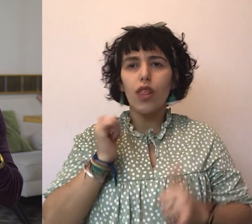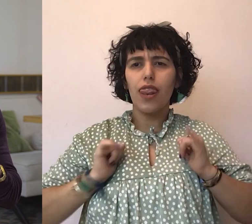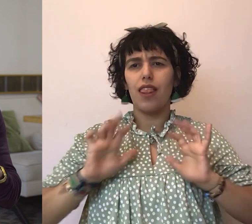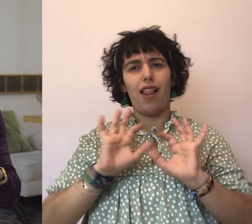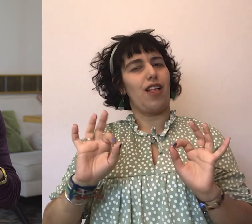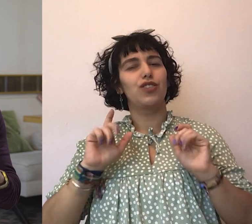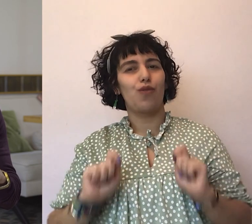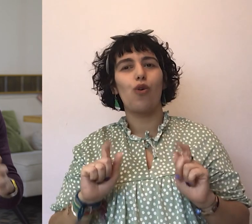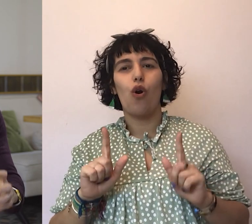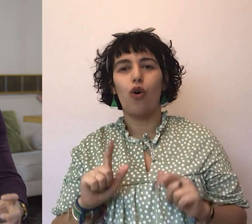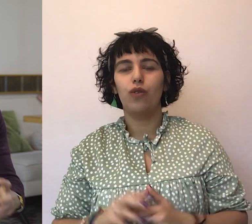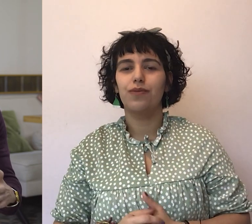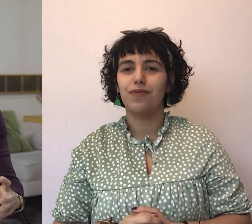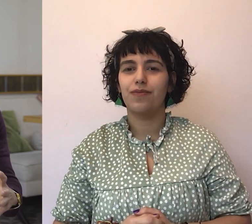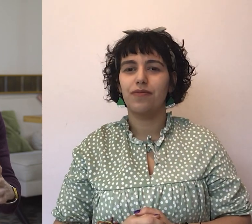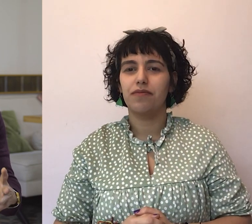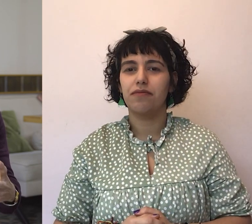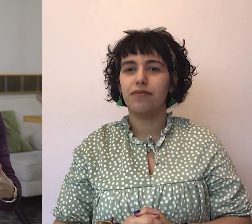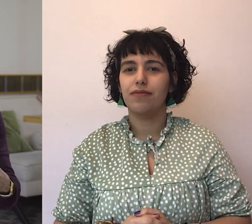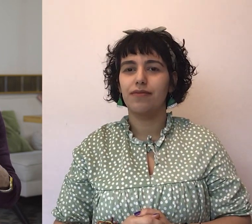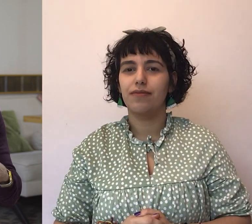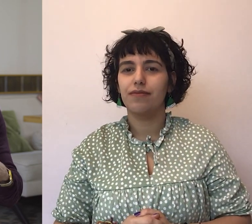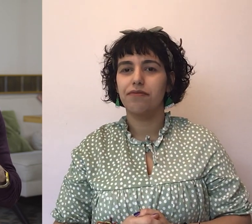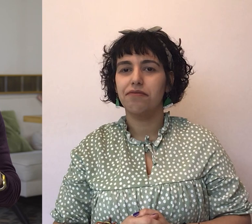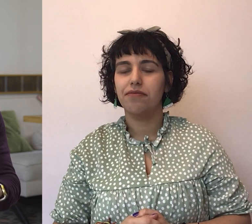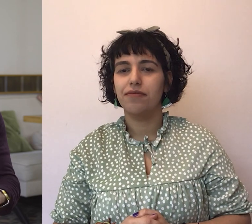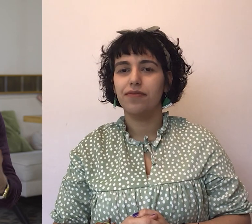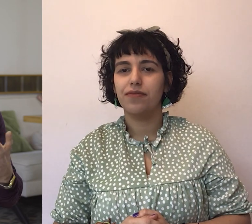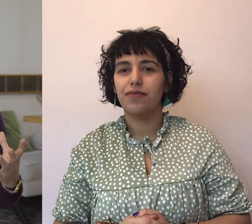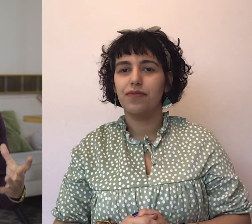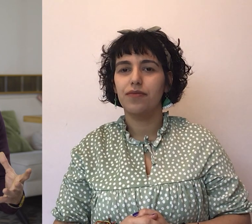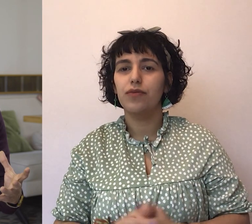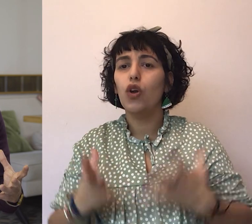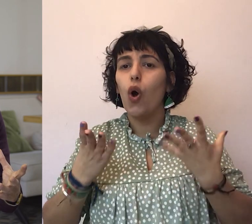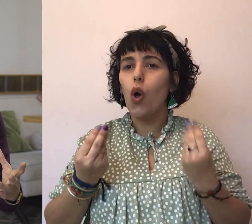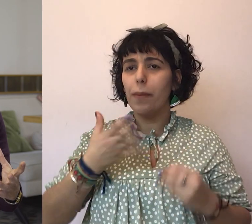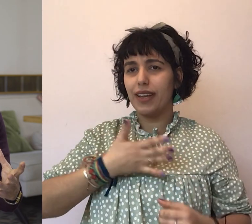when a heteronormative person looks at it, "Oh is very good." But when I suddenly put him in women's clothes